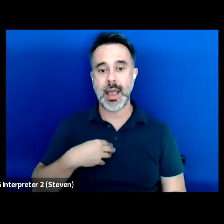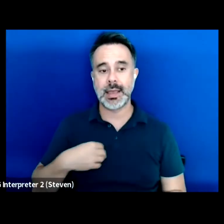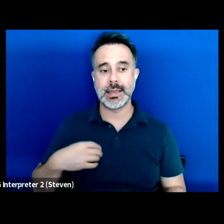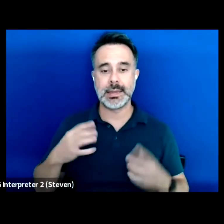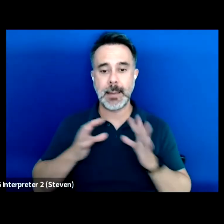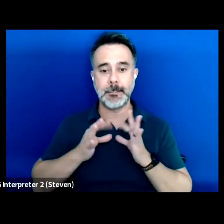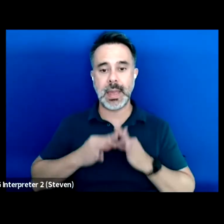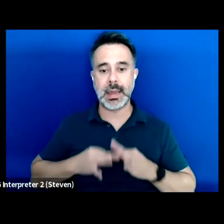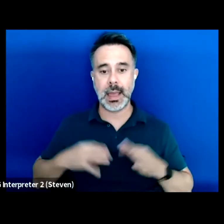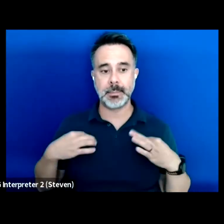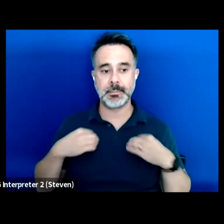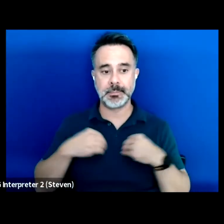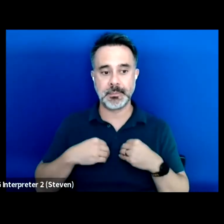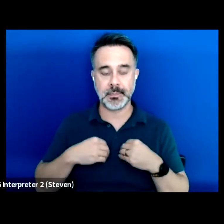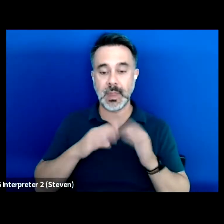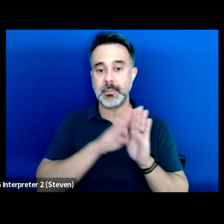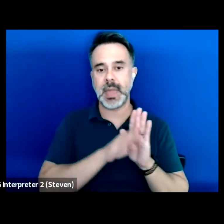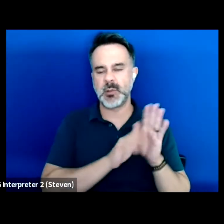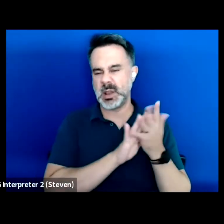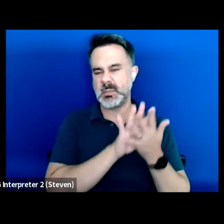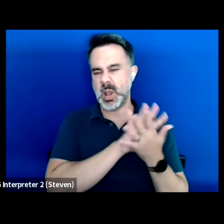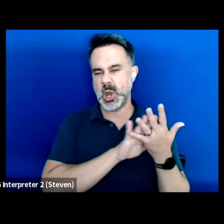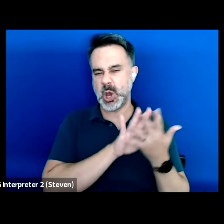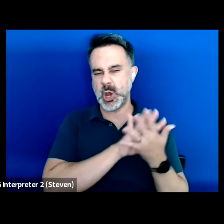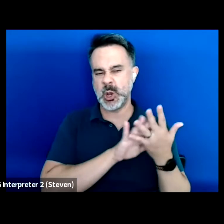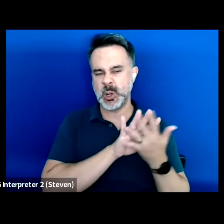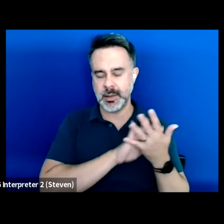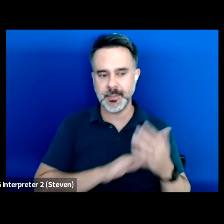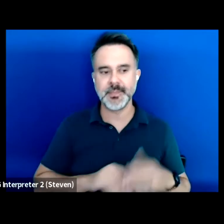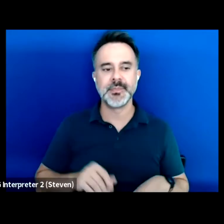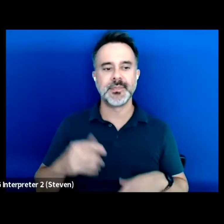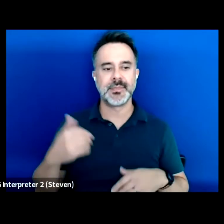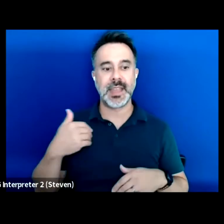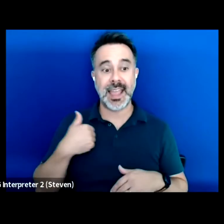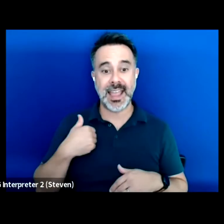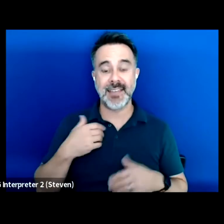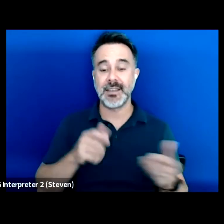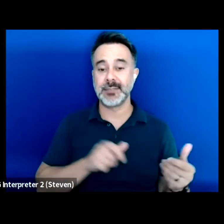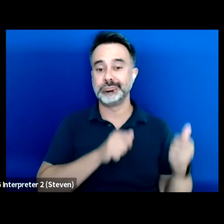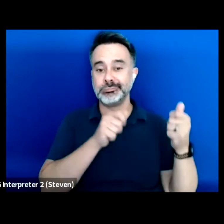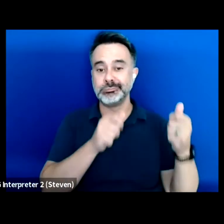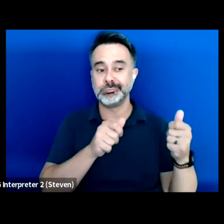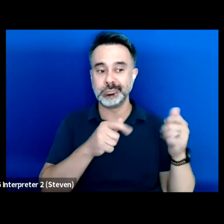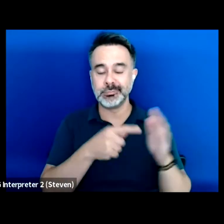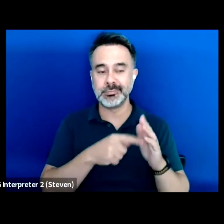Disability Visibility: First Person Stories from the Twenty-First Century , or,